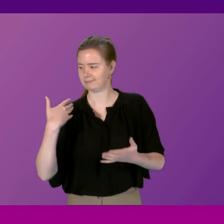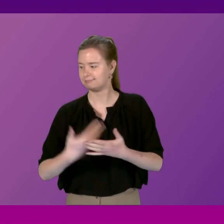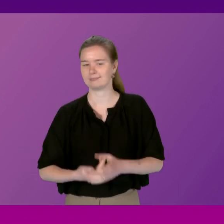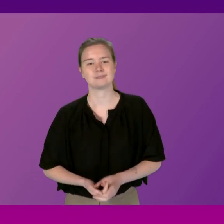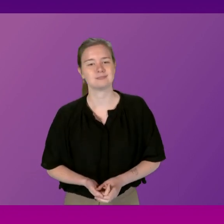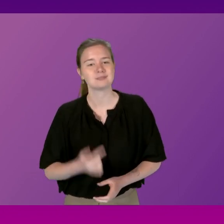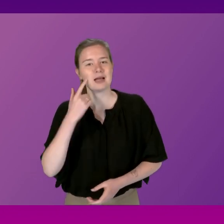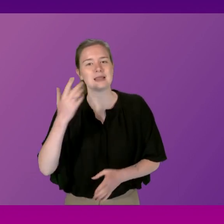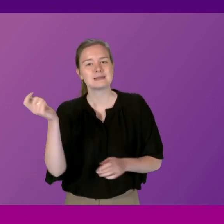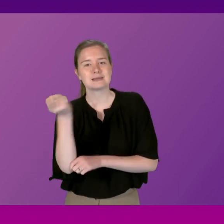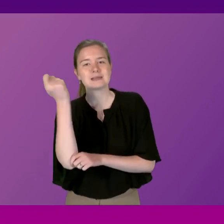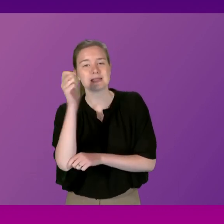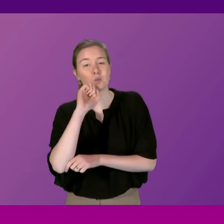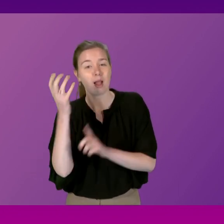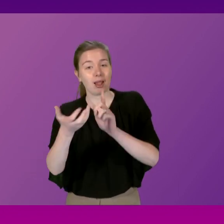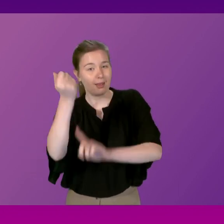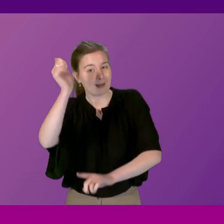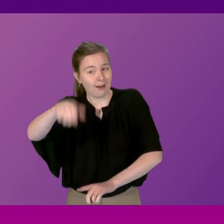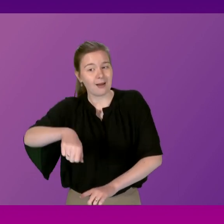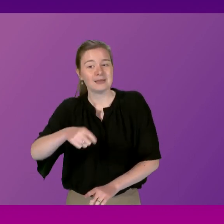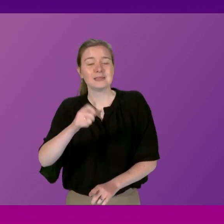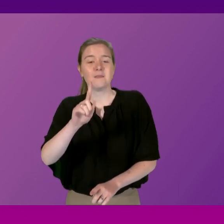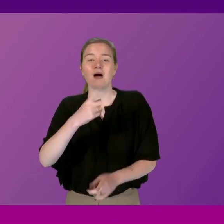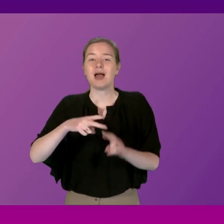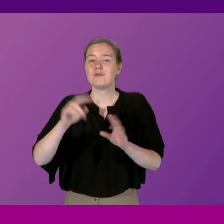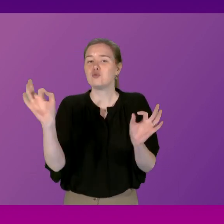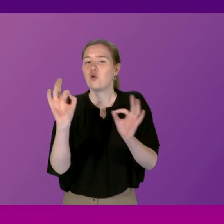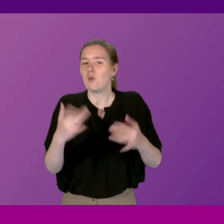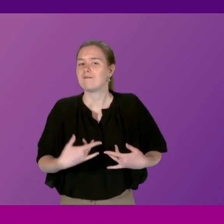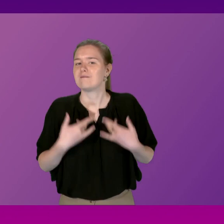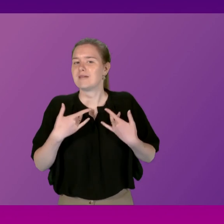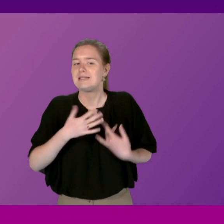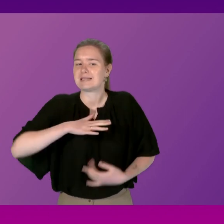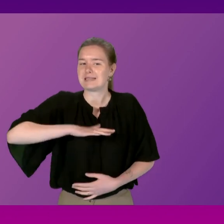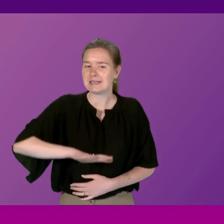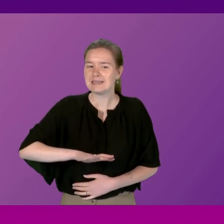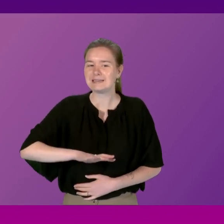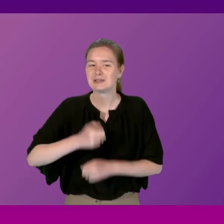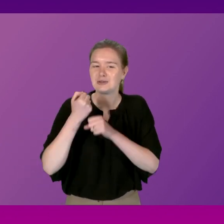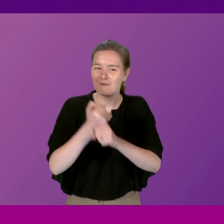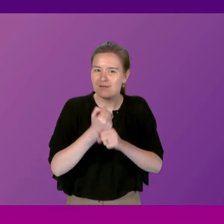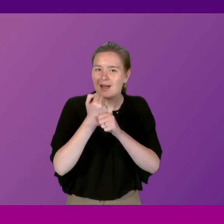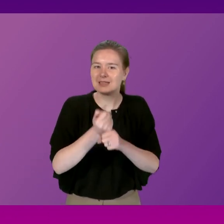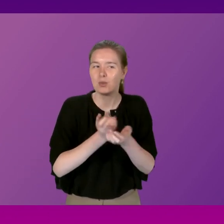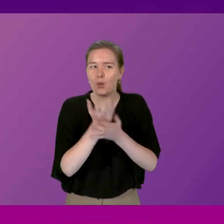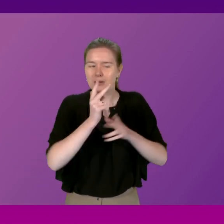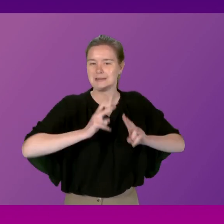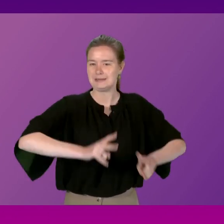We will have succeeded when nobody feels the need to fight against the system to get what